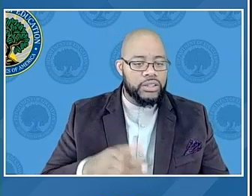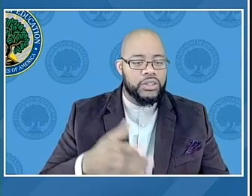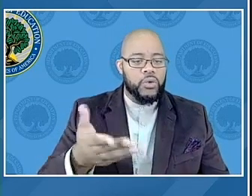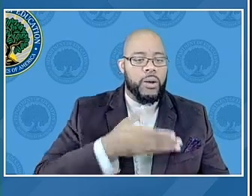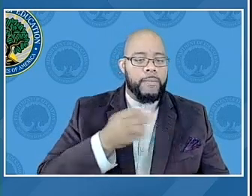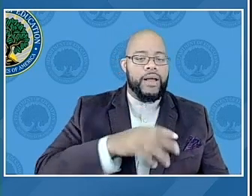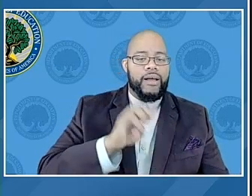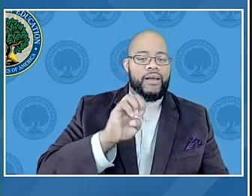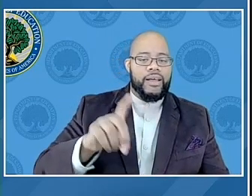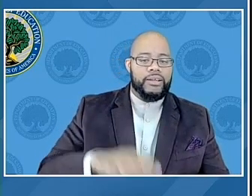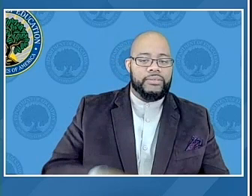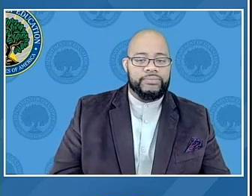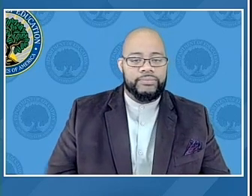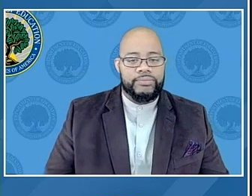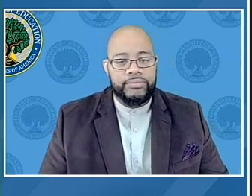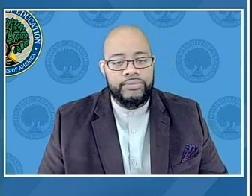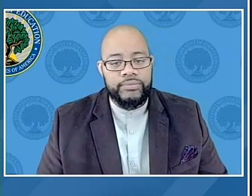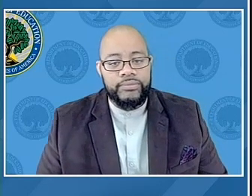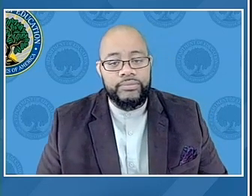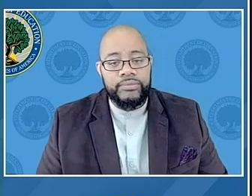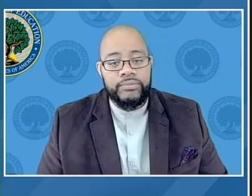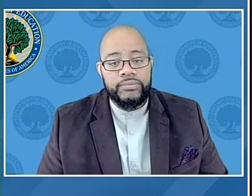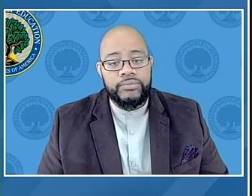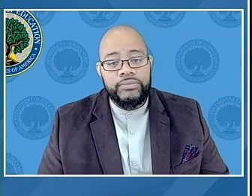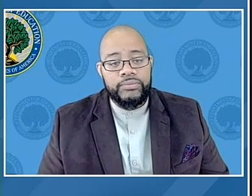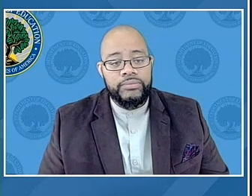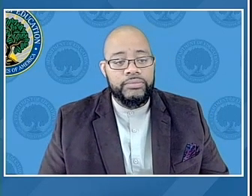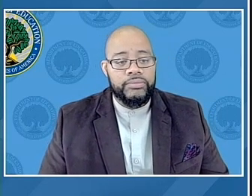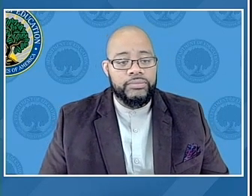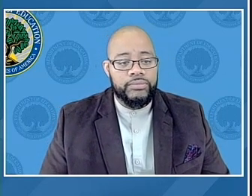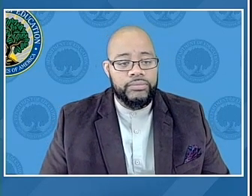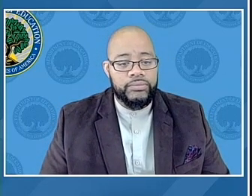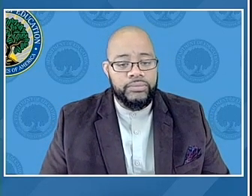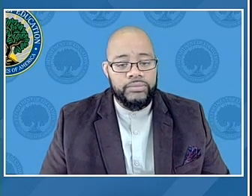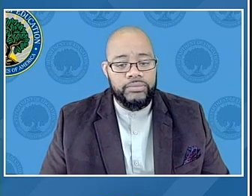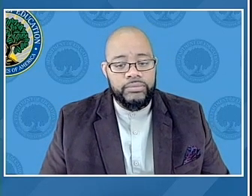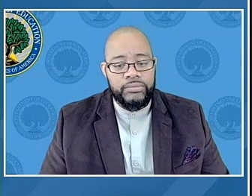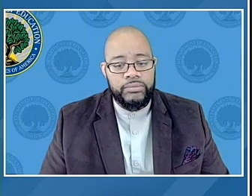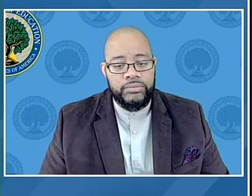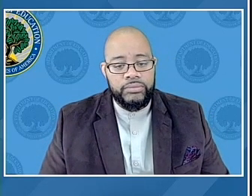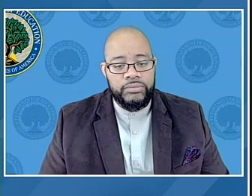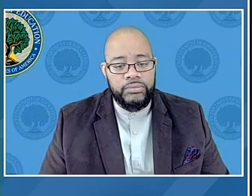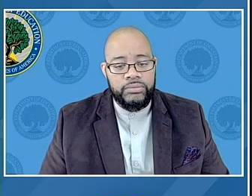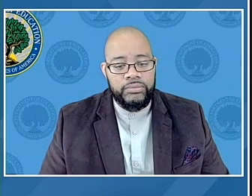Wisdom? Wisdom, you are next.